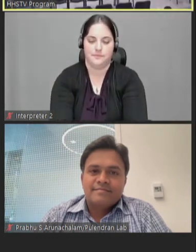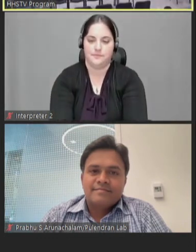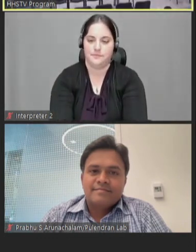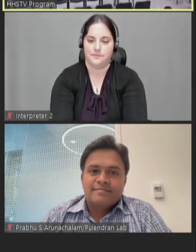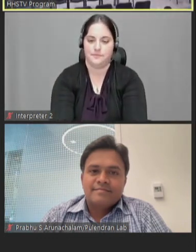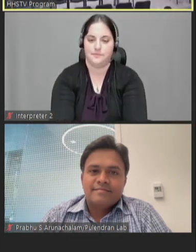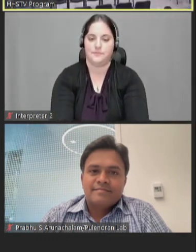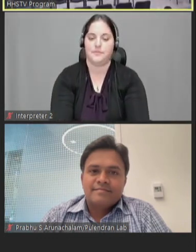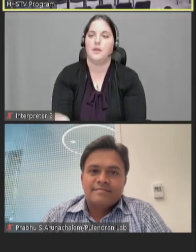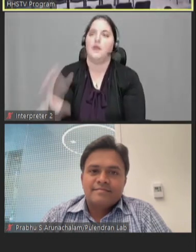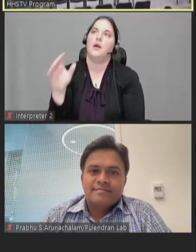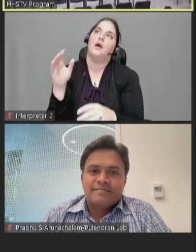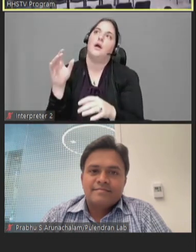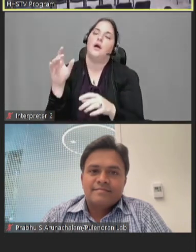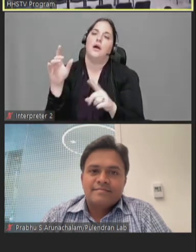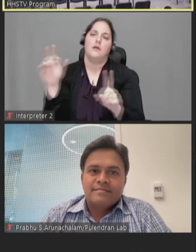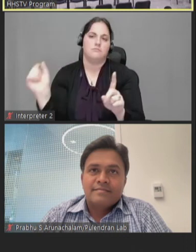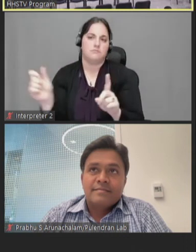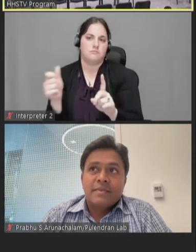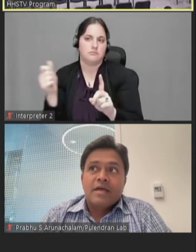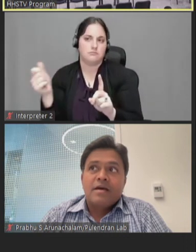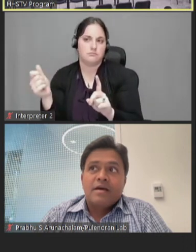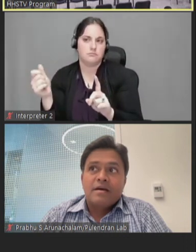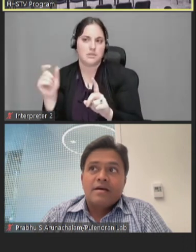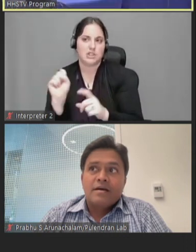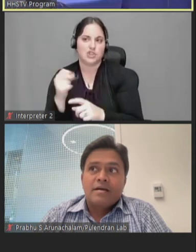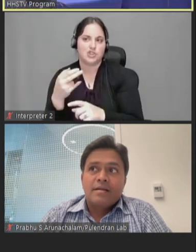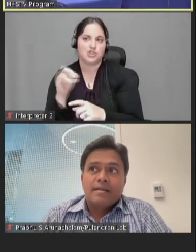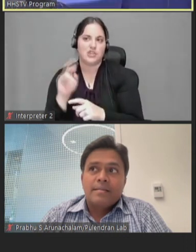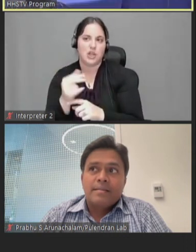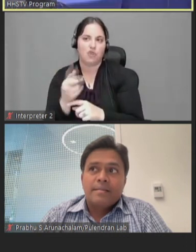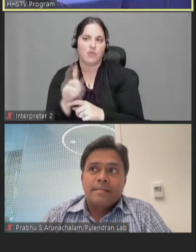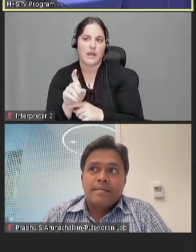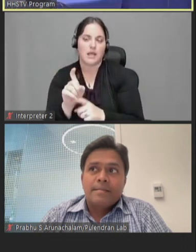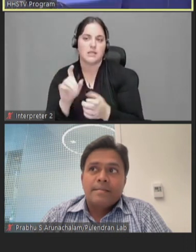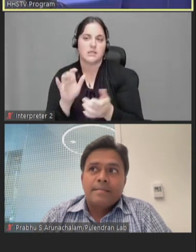versus Zostavax, which was the prior live version.